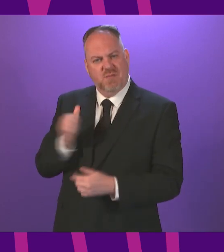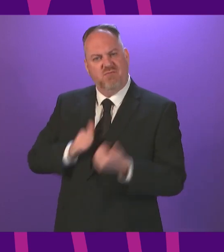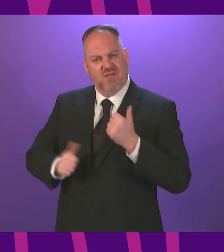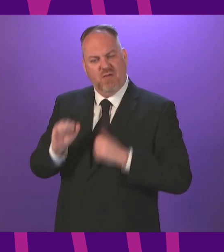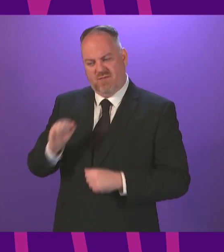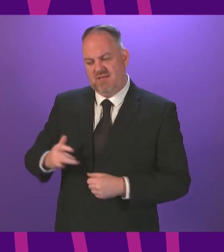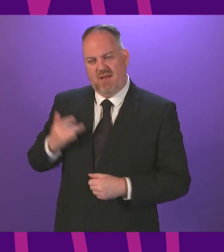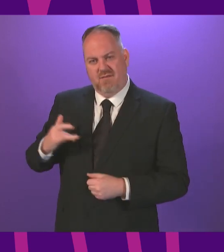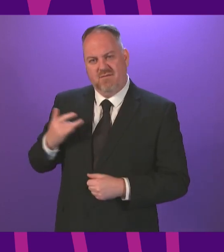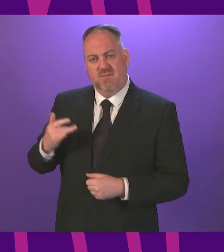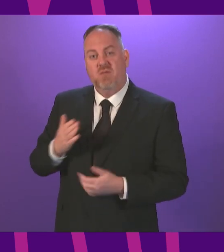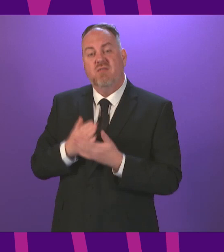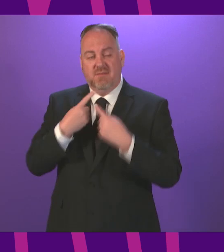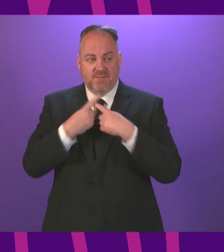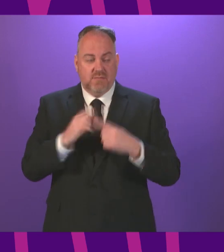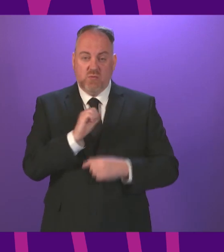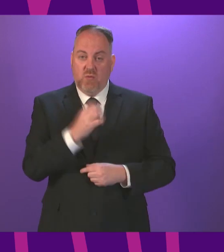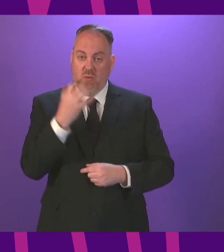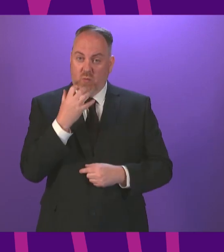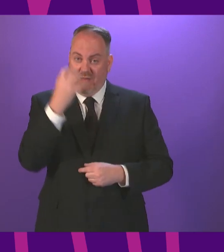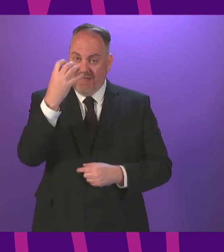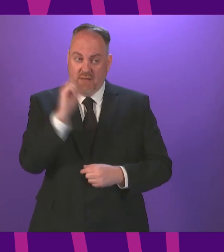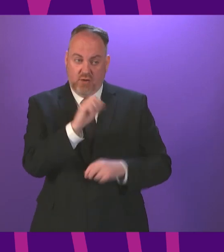To the Queen and her family, I say that all our thoughts